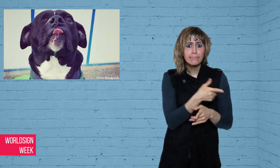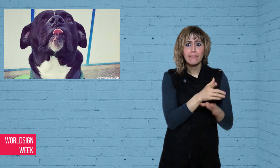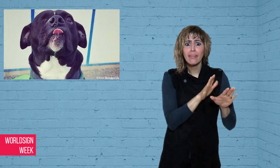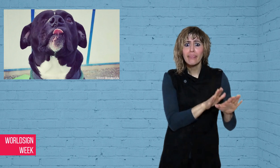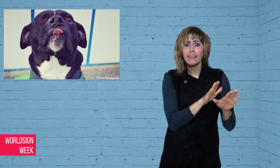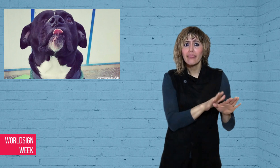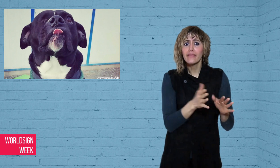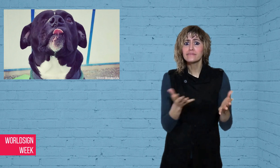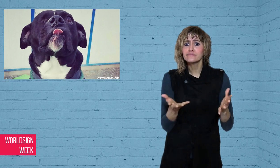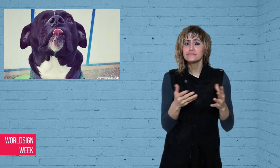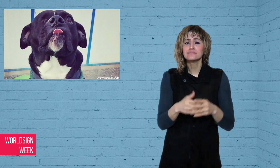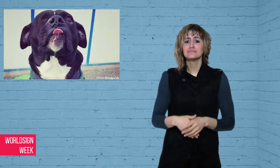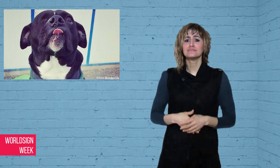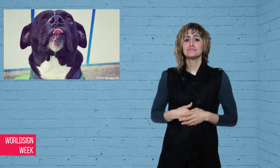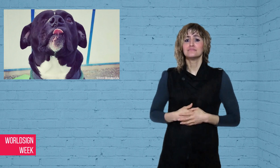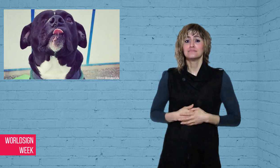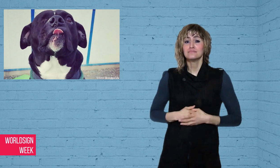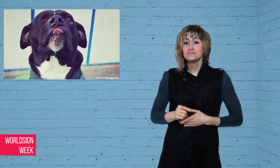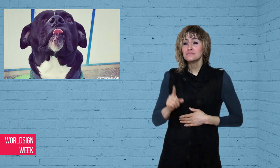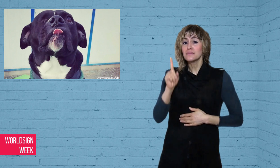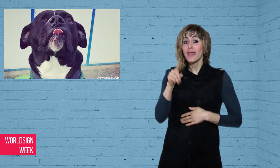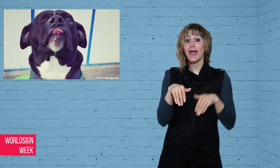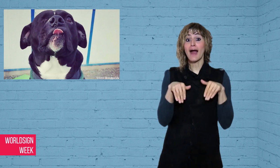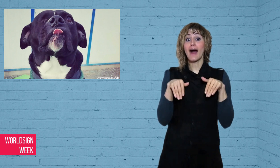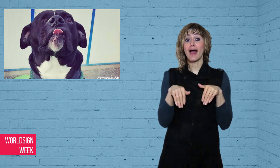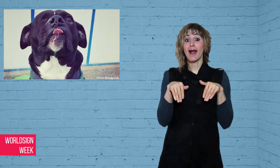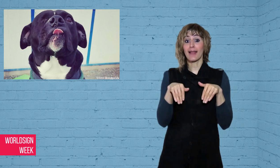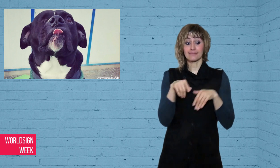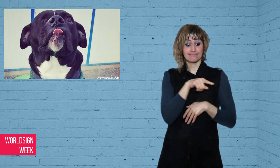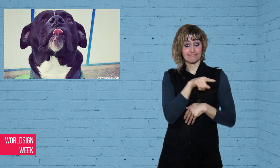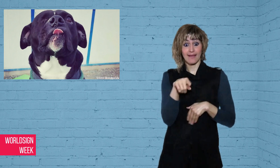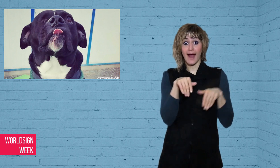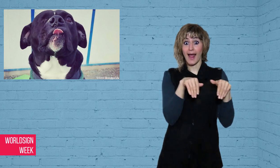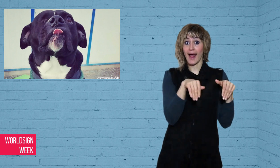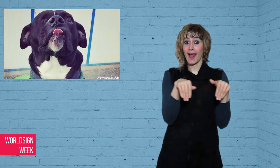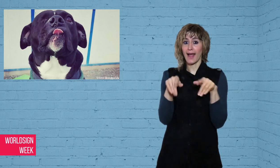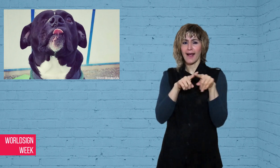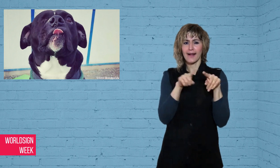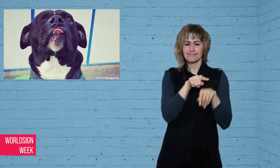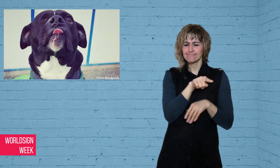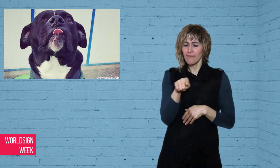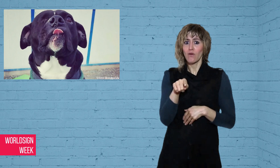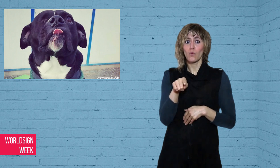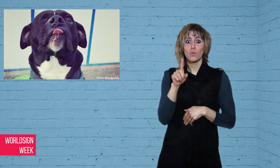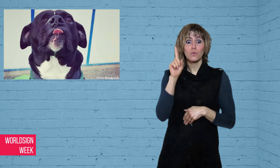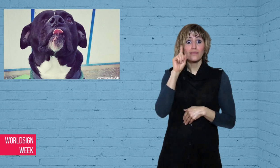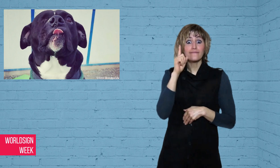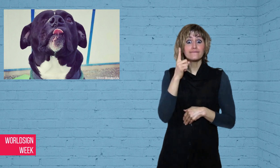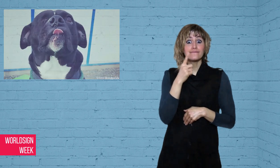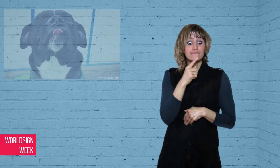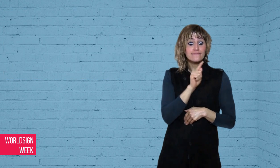but yet no one would take her home.